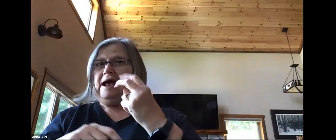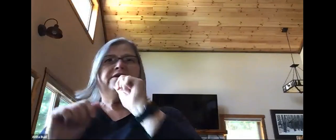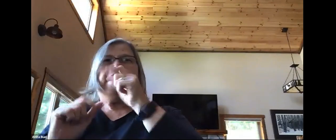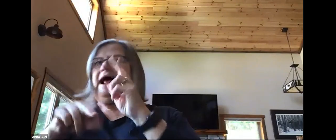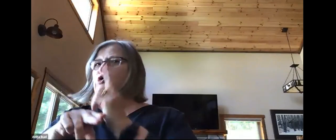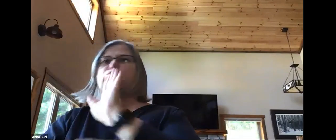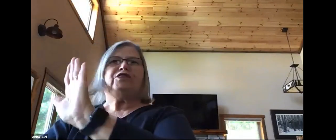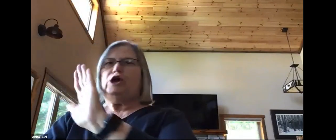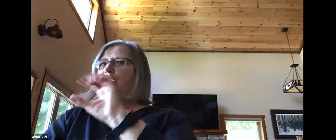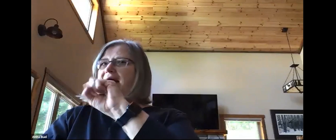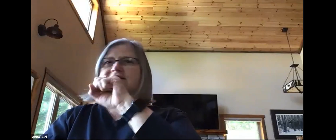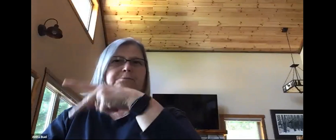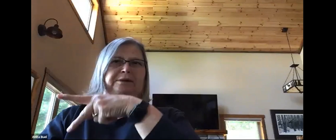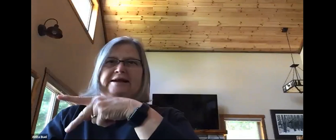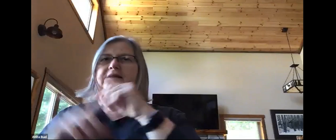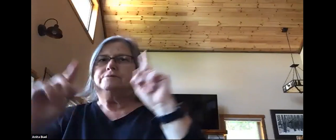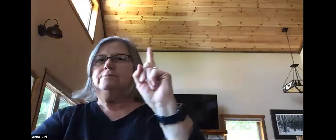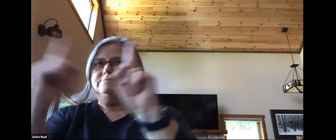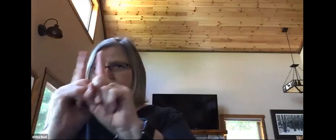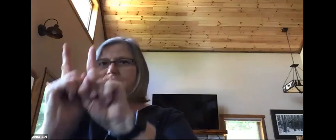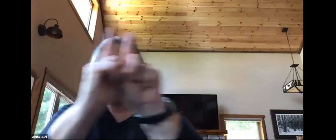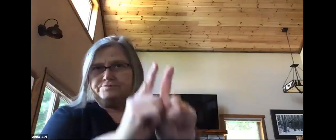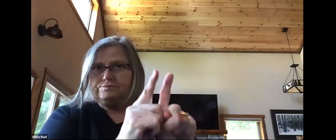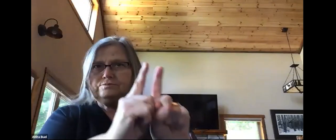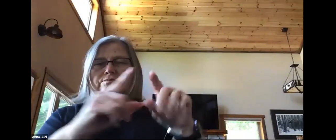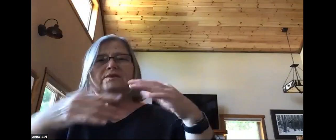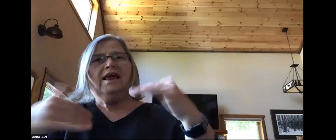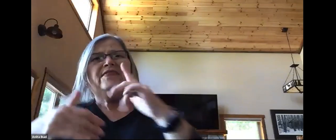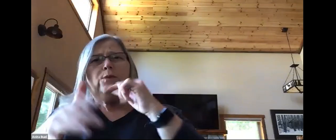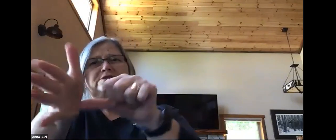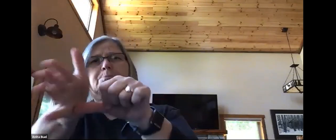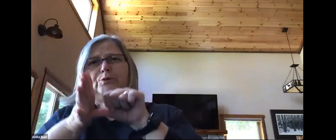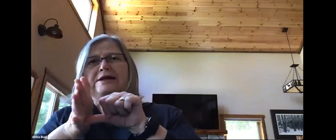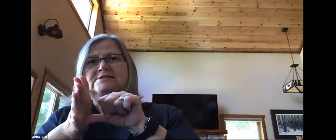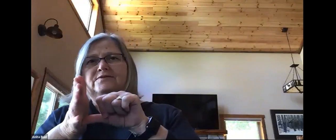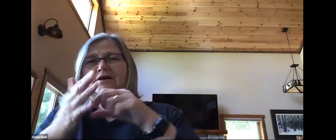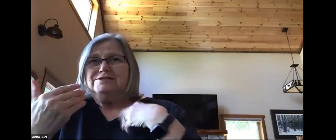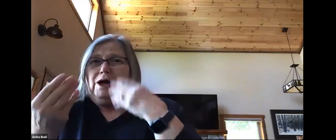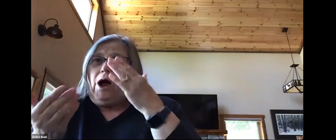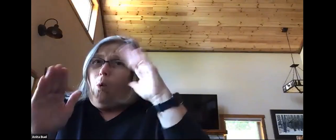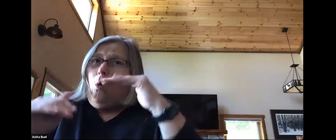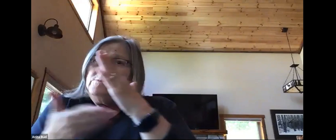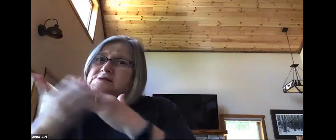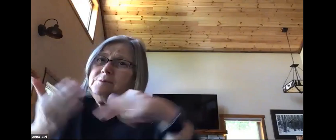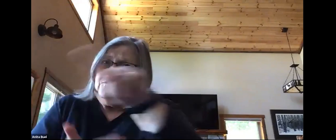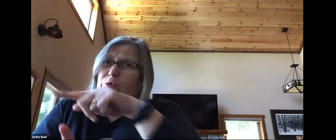For deaf, deafblind people. But they were not able to use their SSPs -- or they were, excuse me, able to use their SSPs.